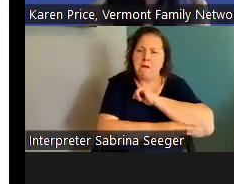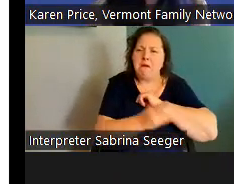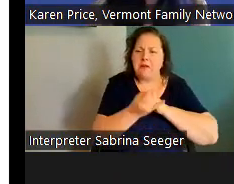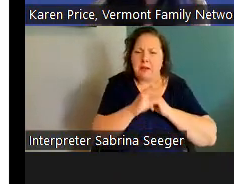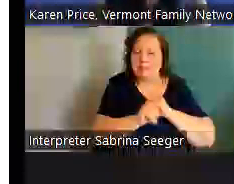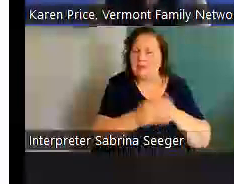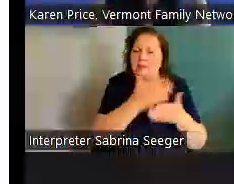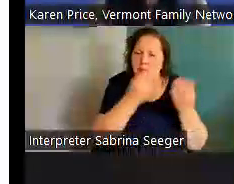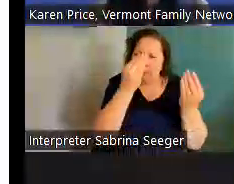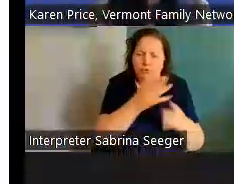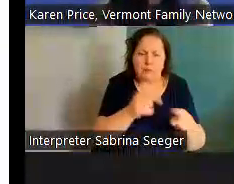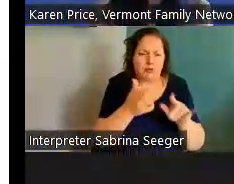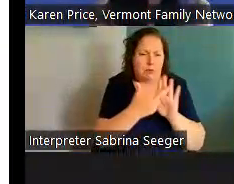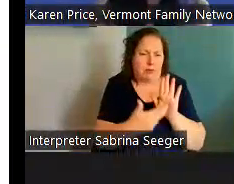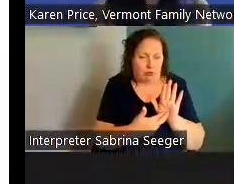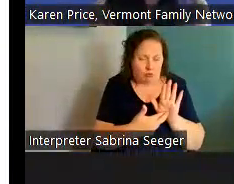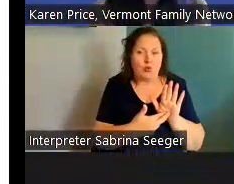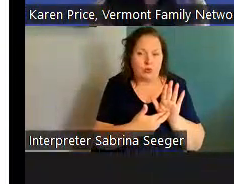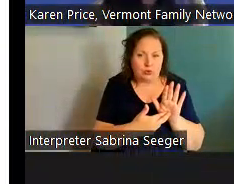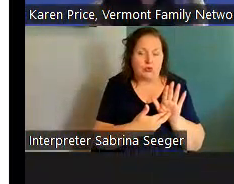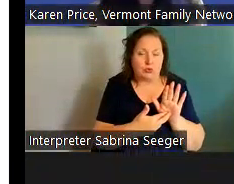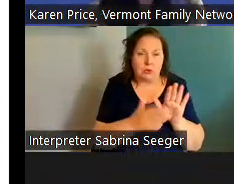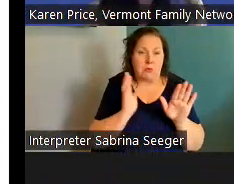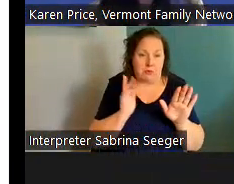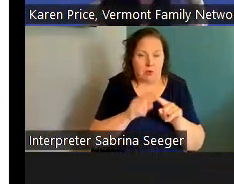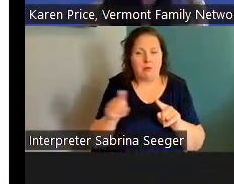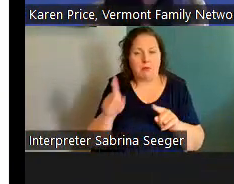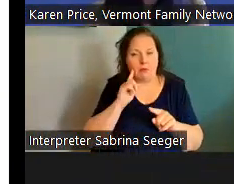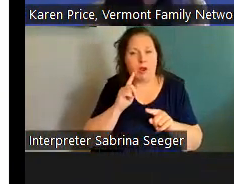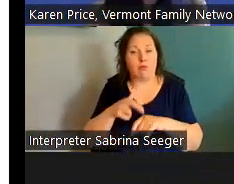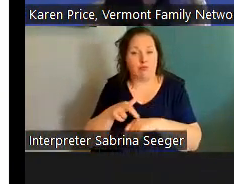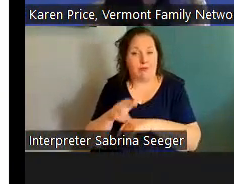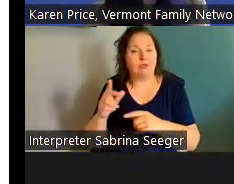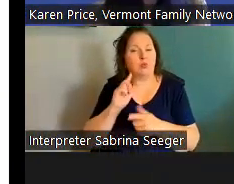information of the Rules that were but it also does have reference to the changes that will be.